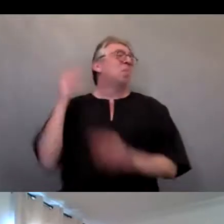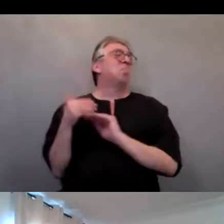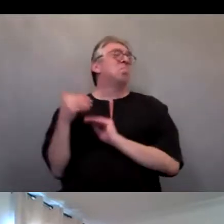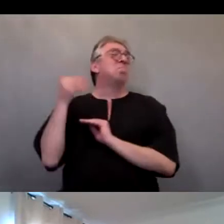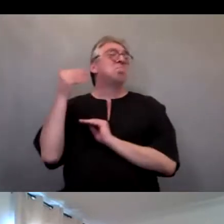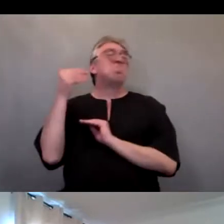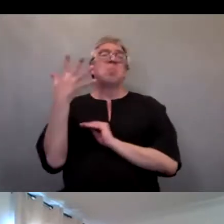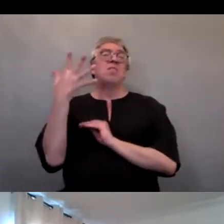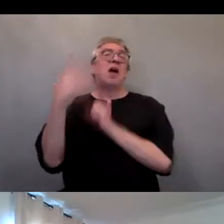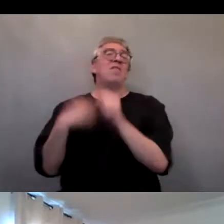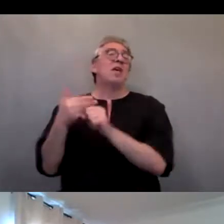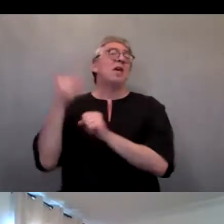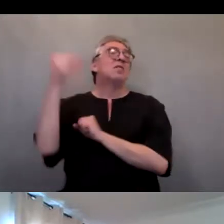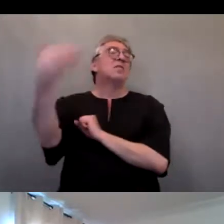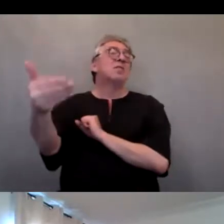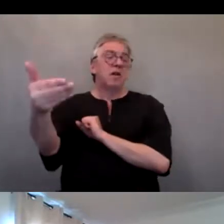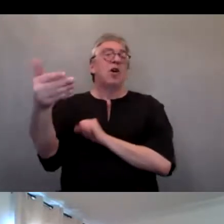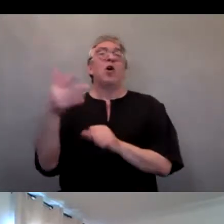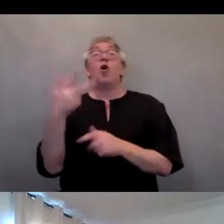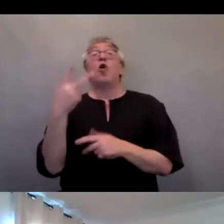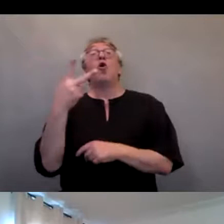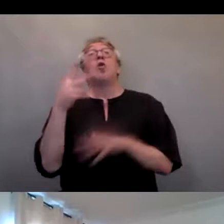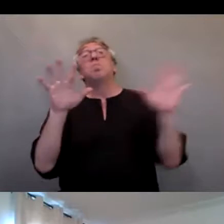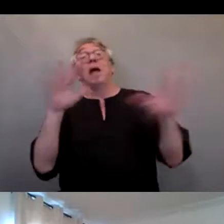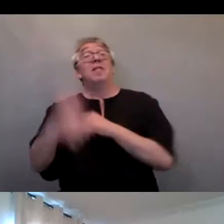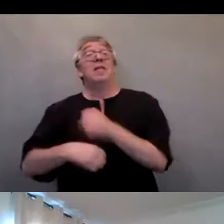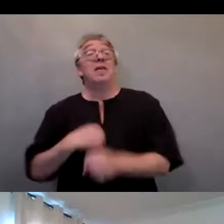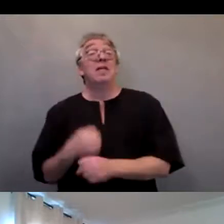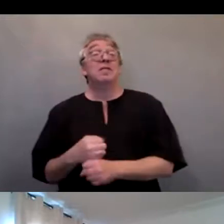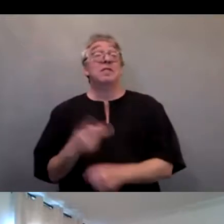anything to look at that. I'd be interested to see if progress can